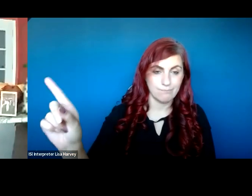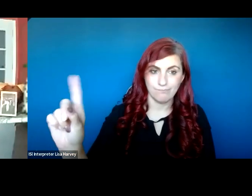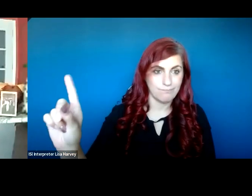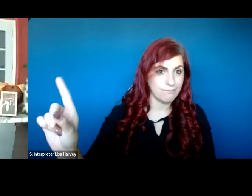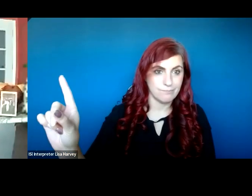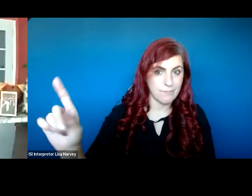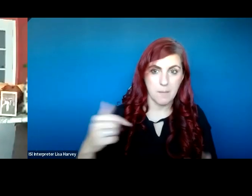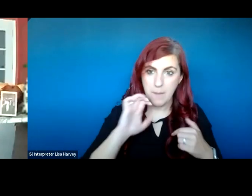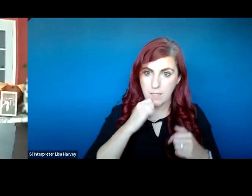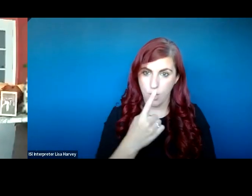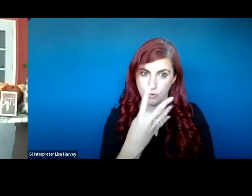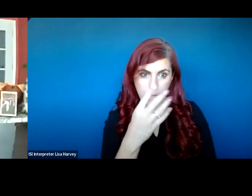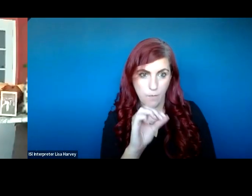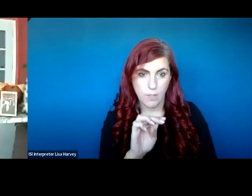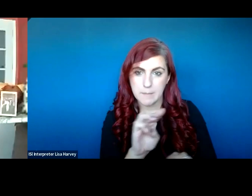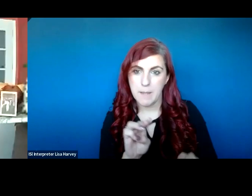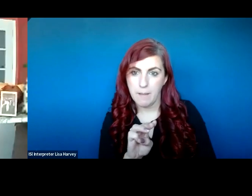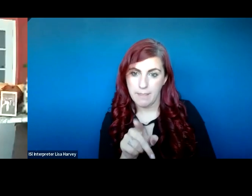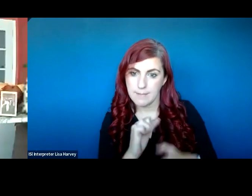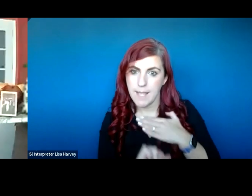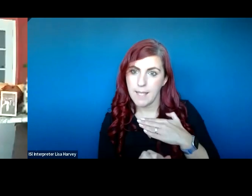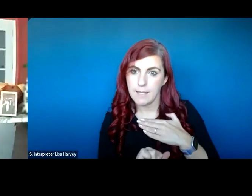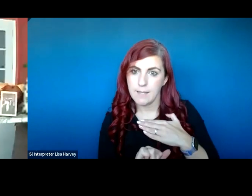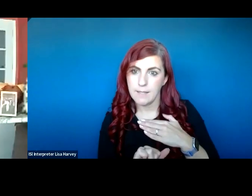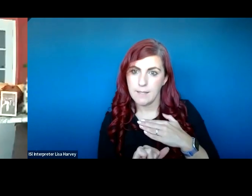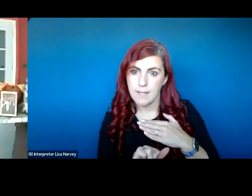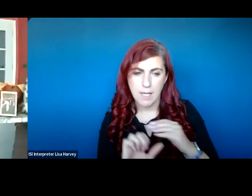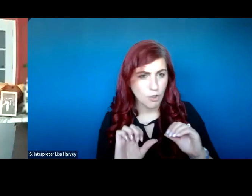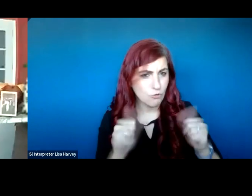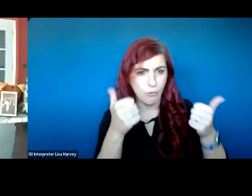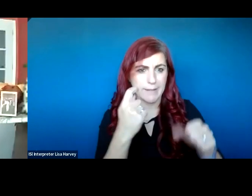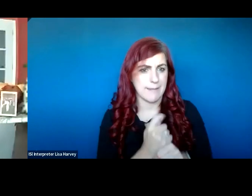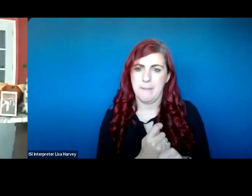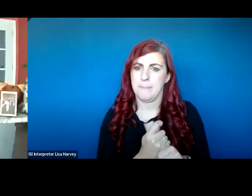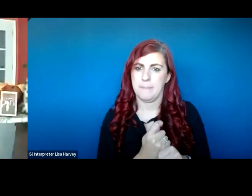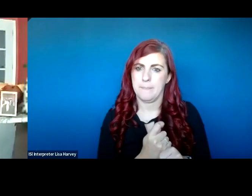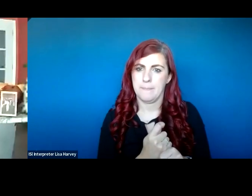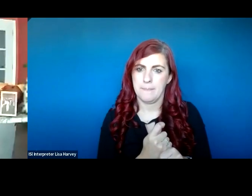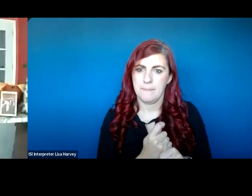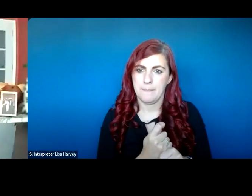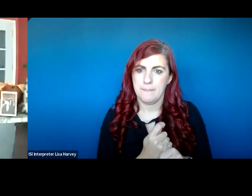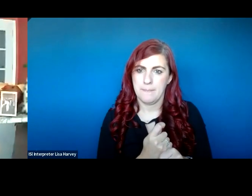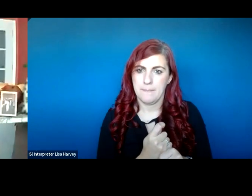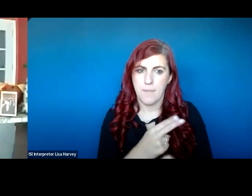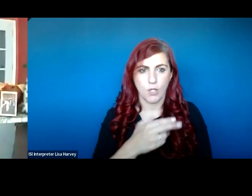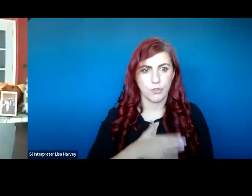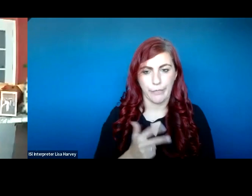Because 140 people quite rightly had a damn good time rather than 35 or 40.